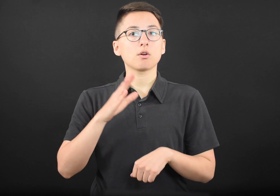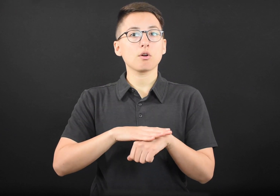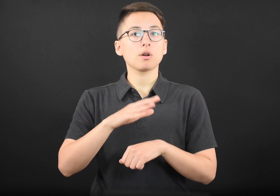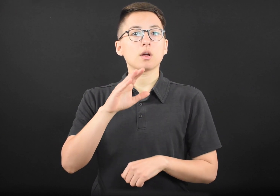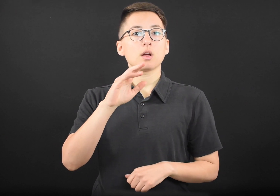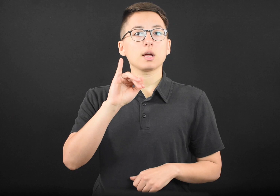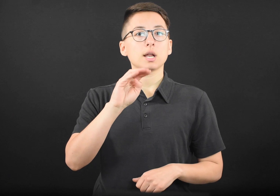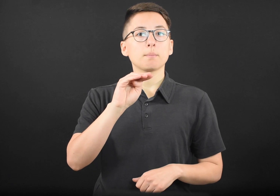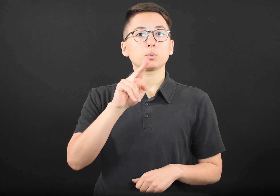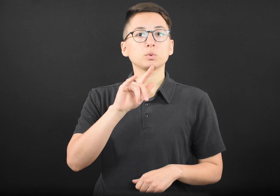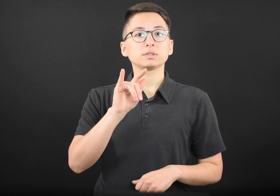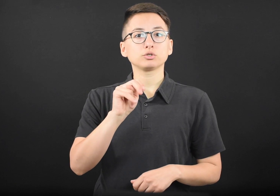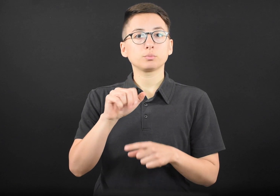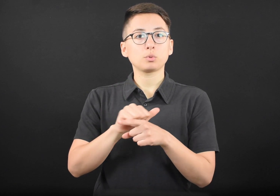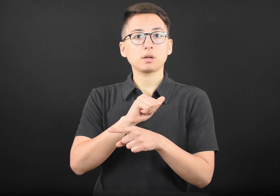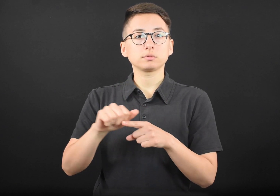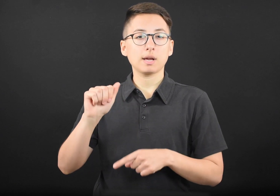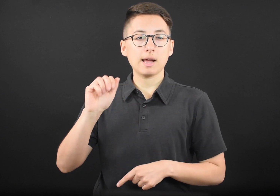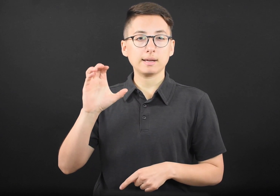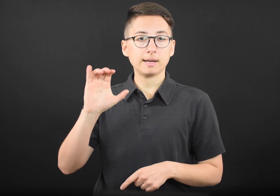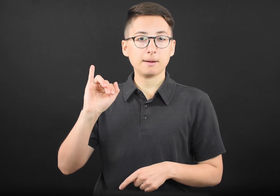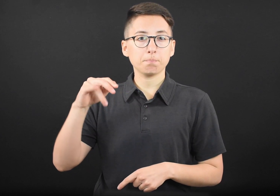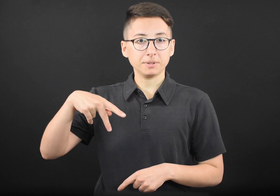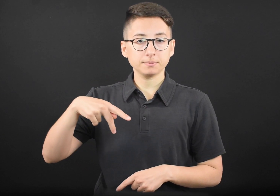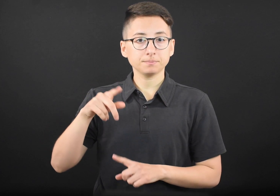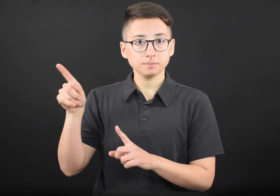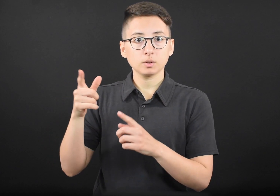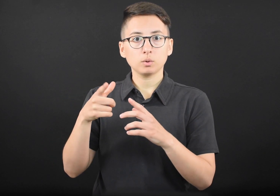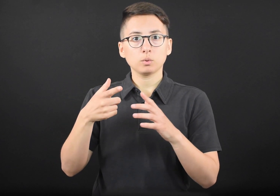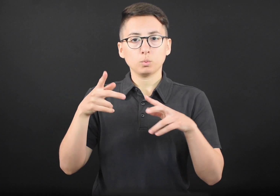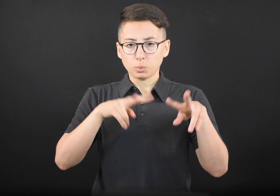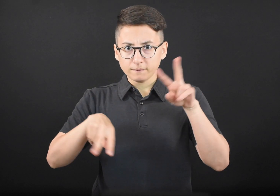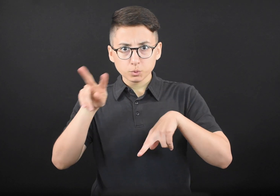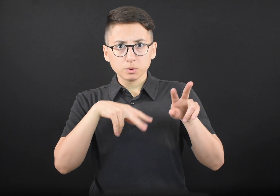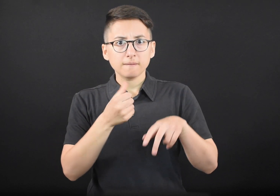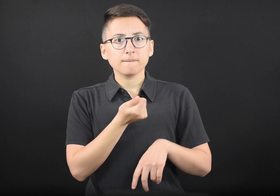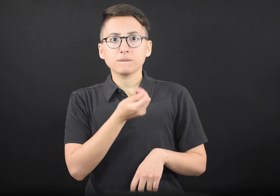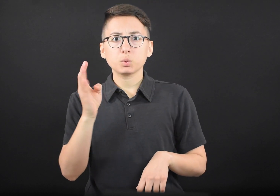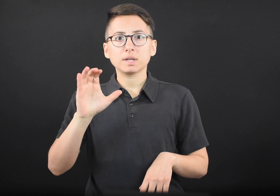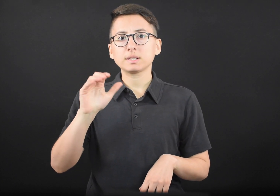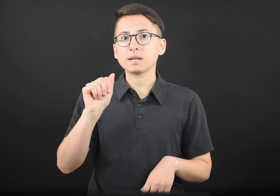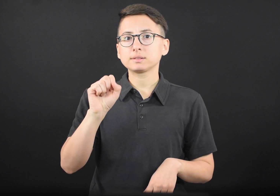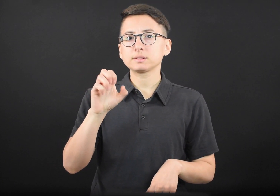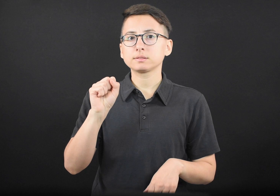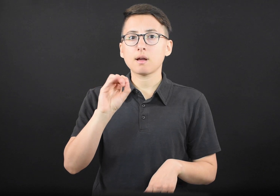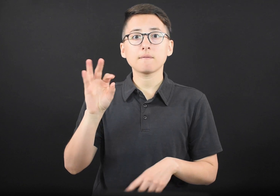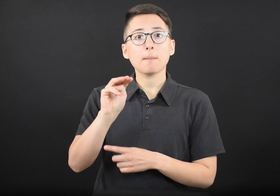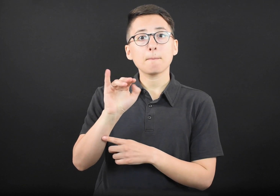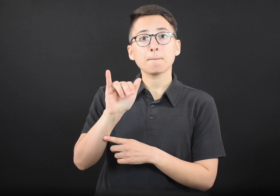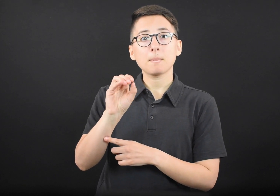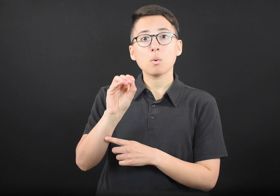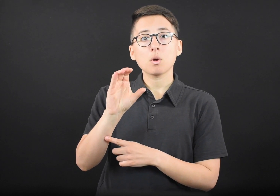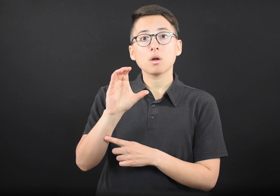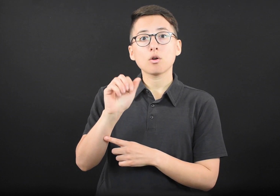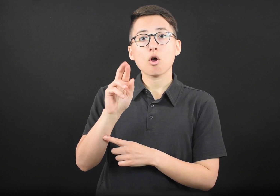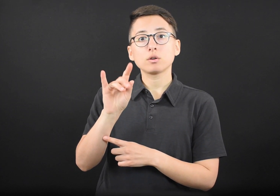Committee on Immunization Practices (ACIP) is reviewing several dozen cases of myocarditis